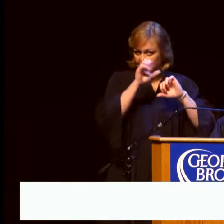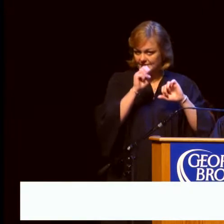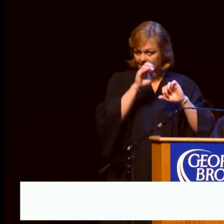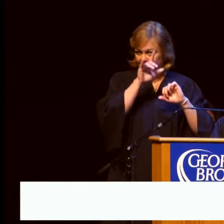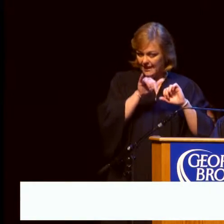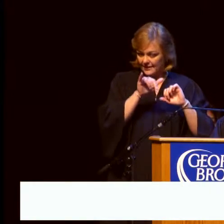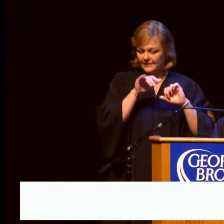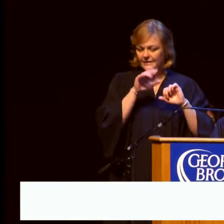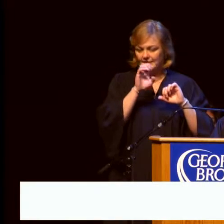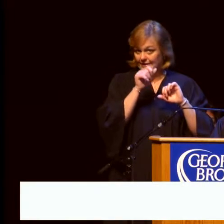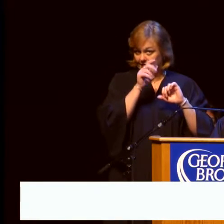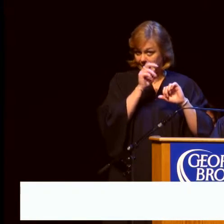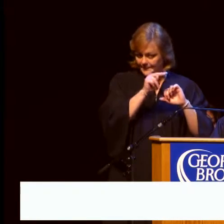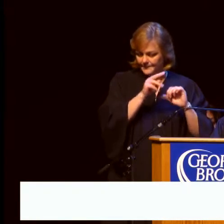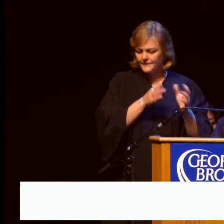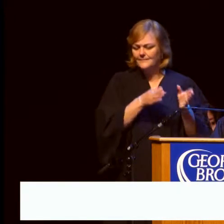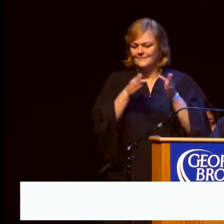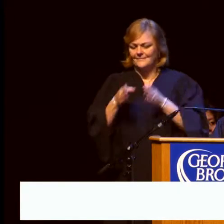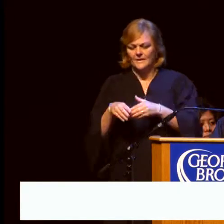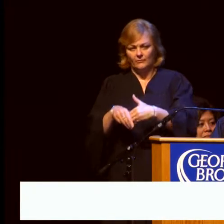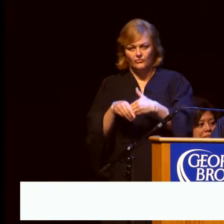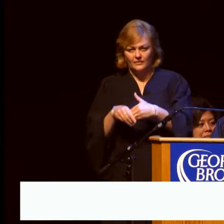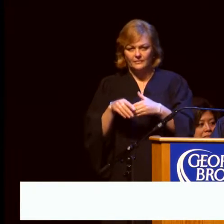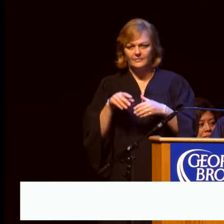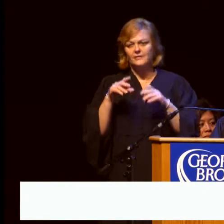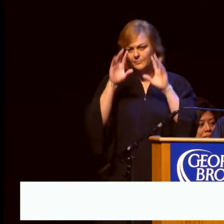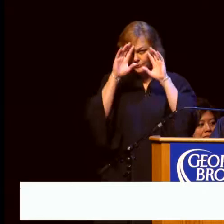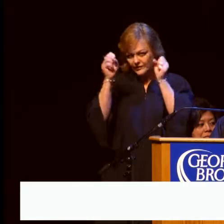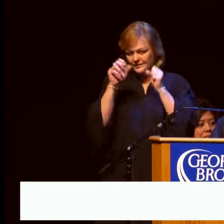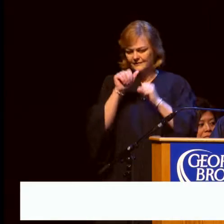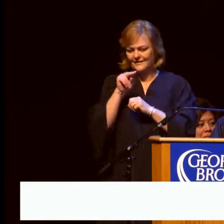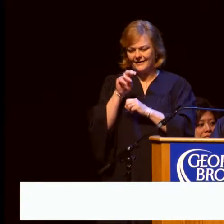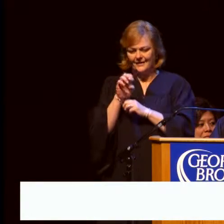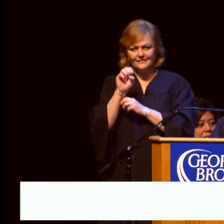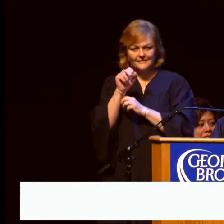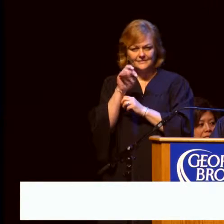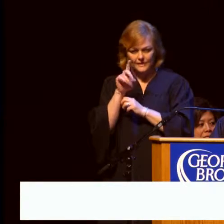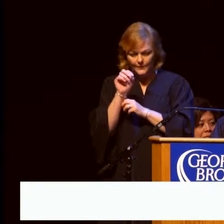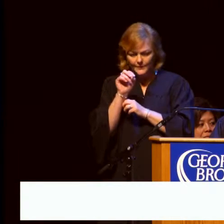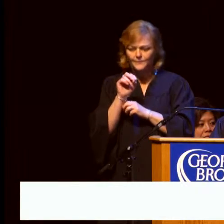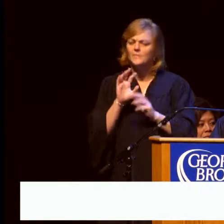TO SHOW OUR RESPECT FOR EACH GRADUAND, WE ASK THAT YOU REMAIN IN YOUR SEATS